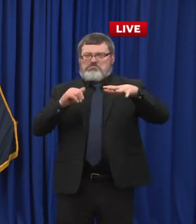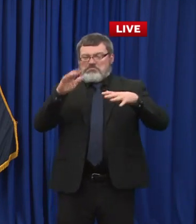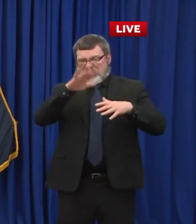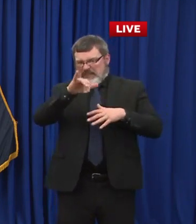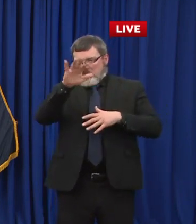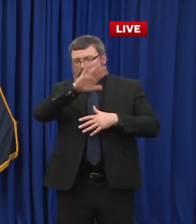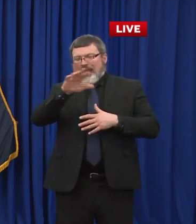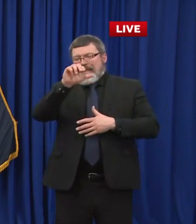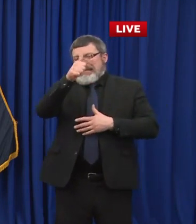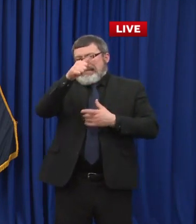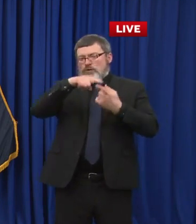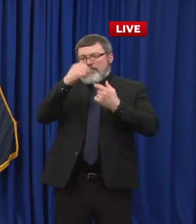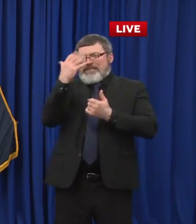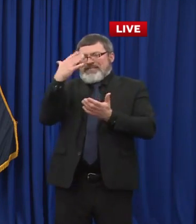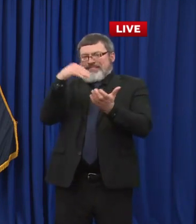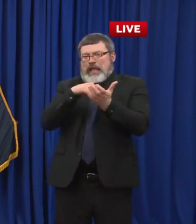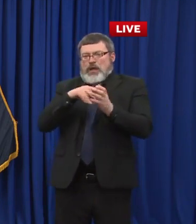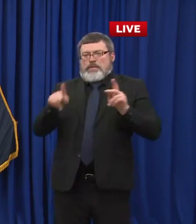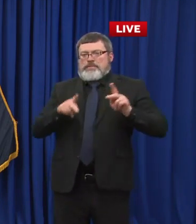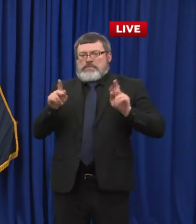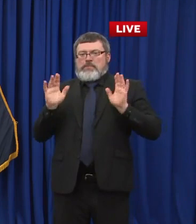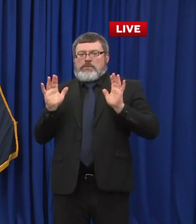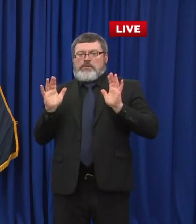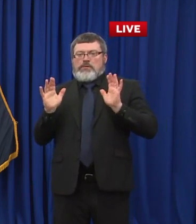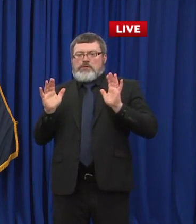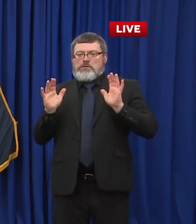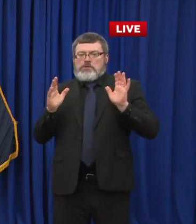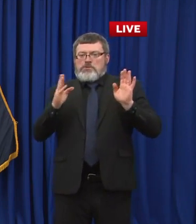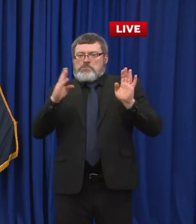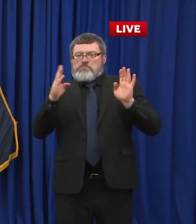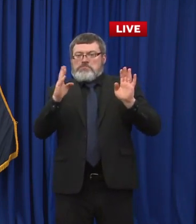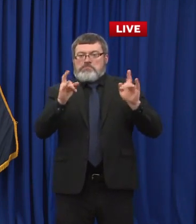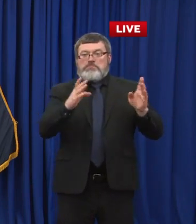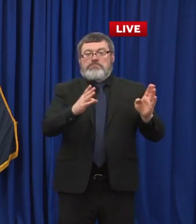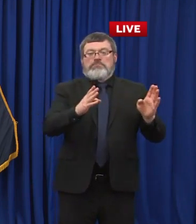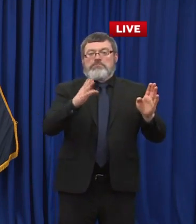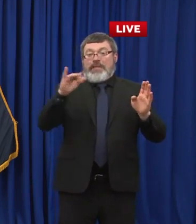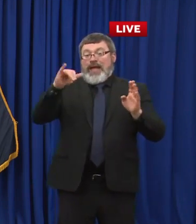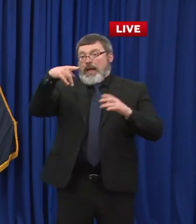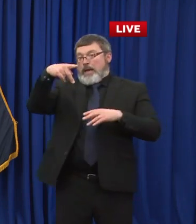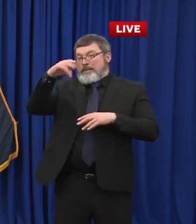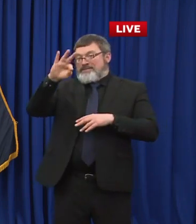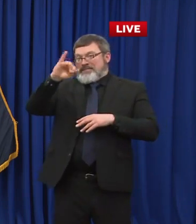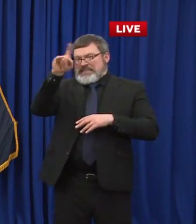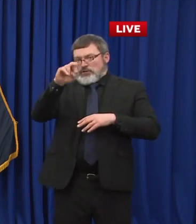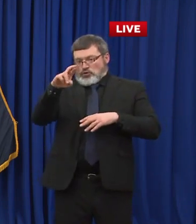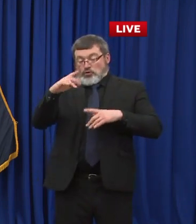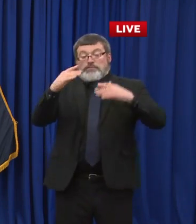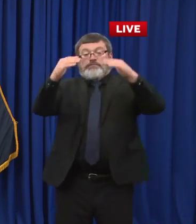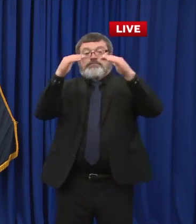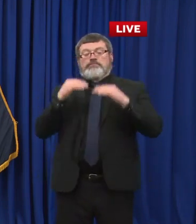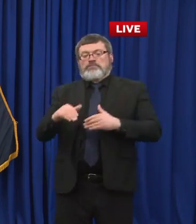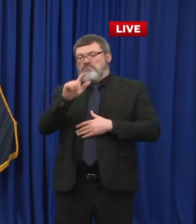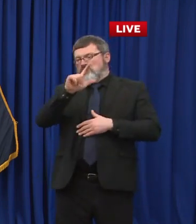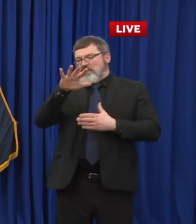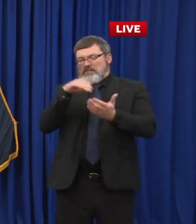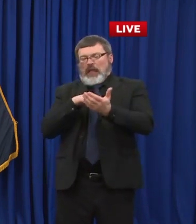I AM GOING TO GUESS SOMEWHERE BETWEEN 10000 AND 15,000 OF PFIZER AND 15,000 TO 25,000 OF MODERNA.